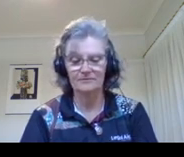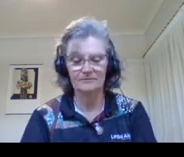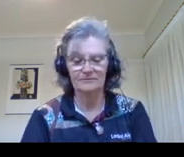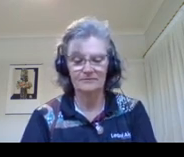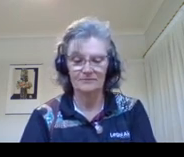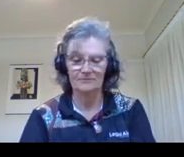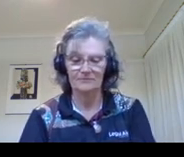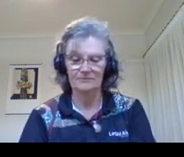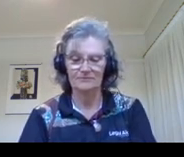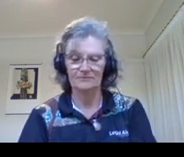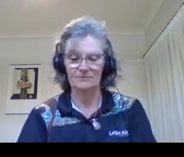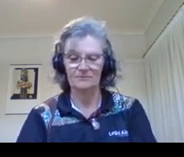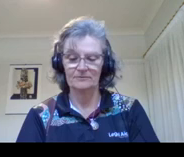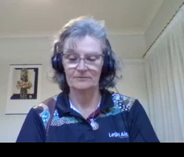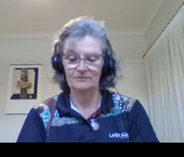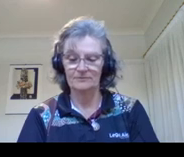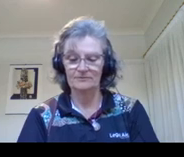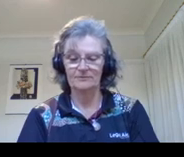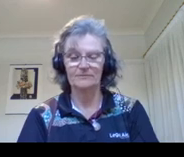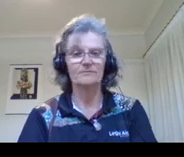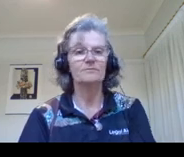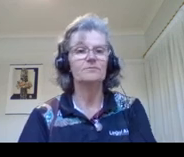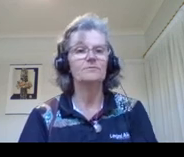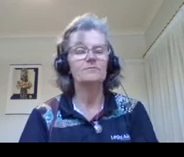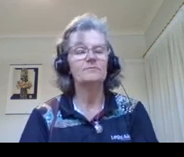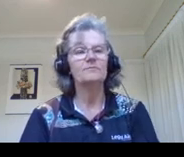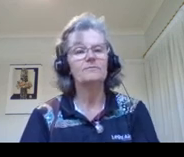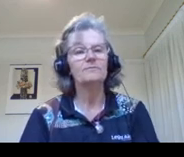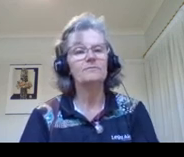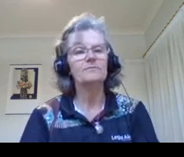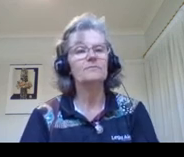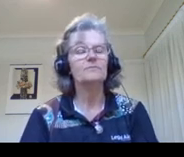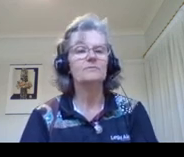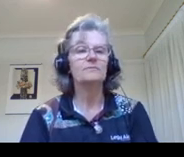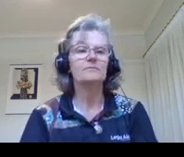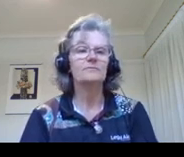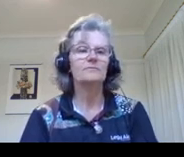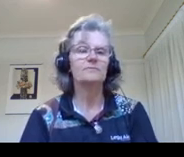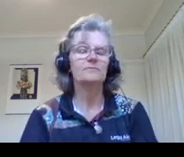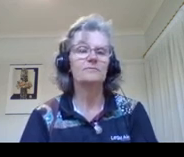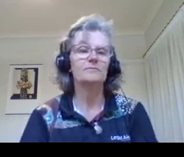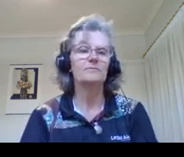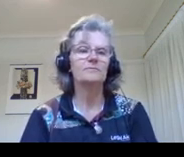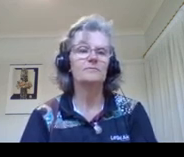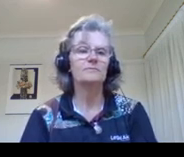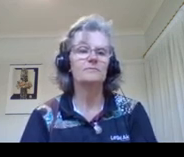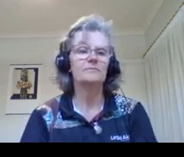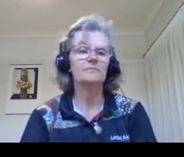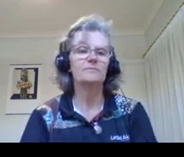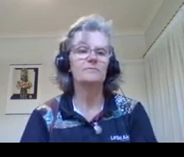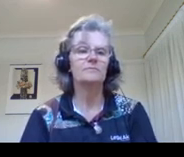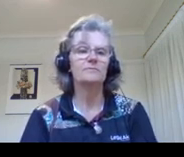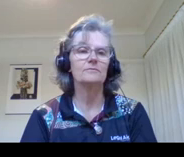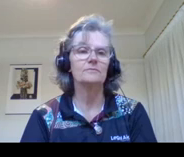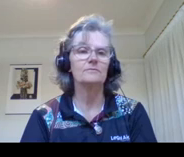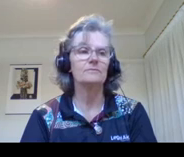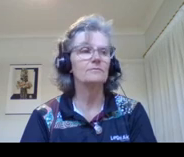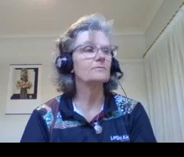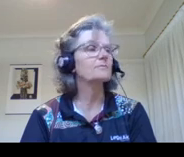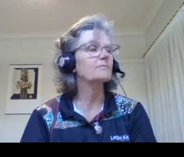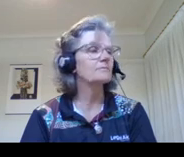for example it would have XYZ DHL rather than just a straight up DHL so just slow down ask yourself a